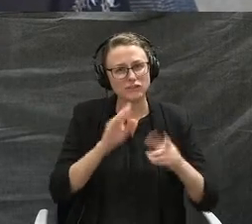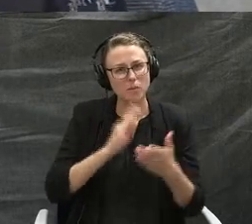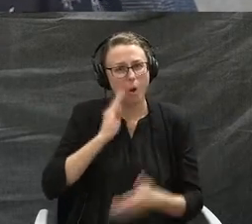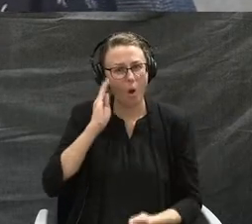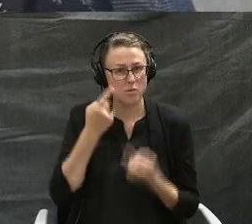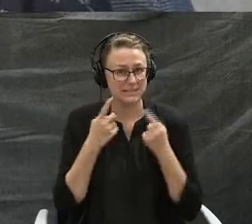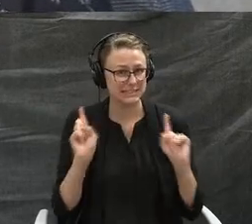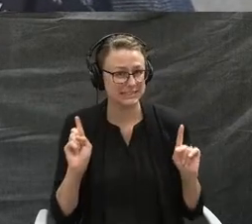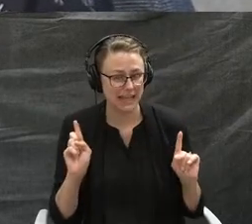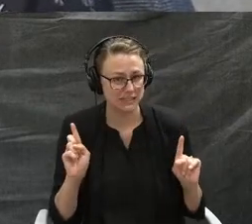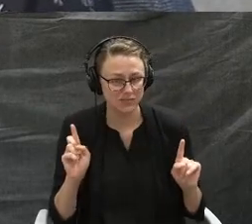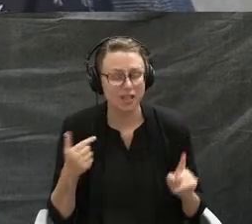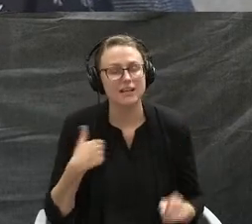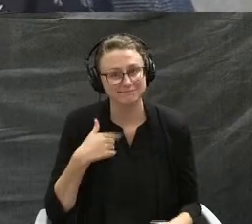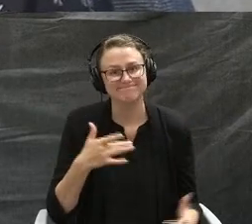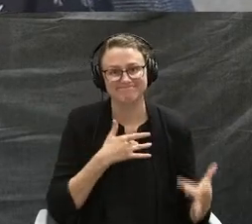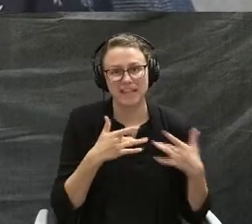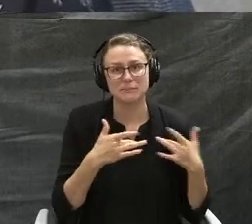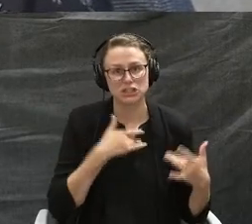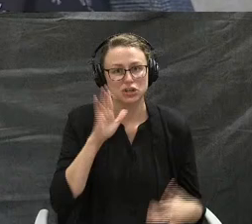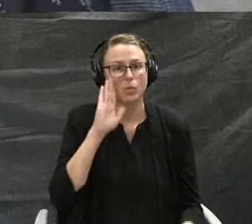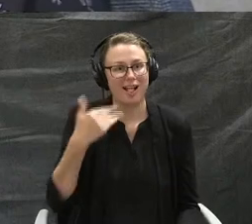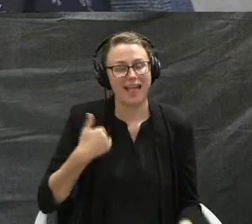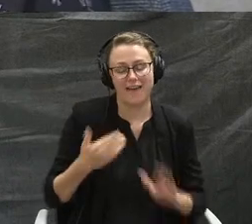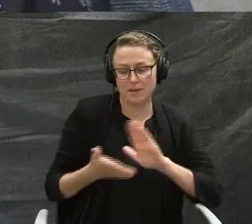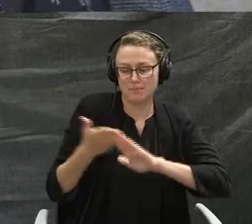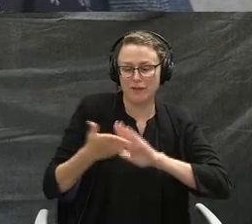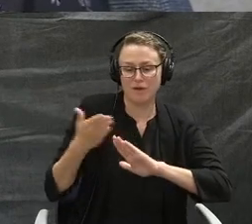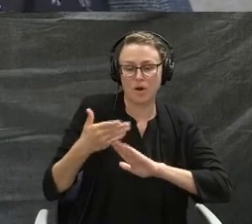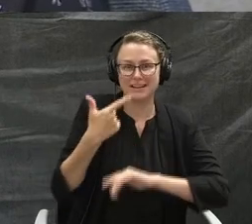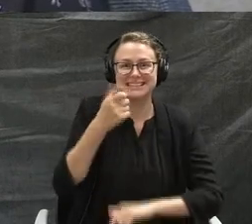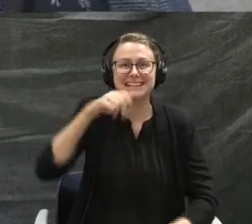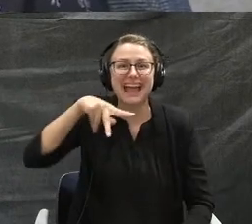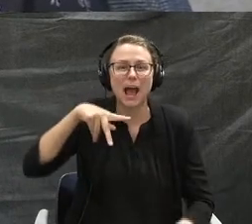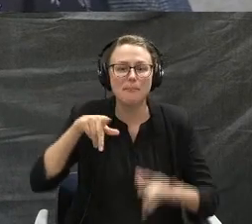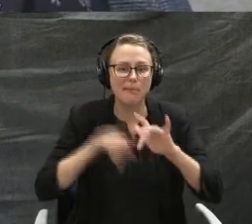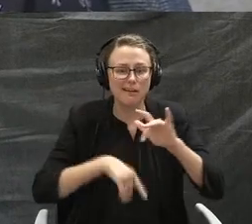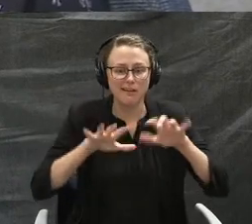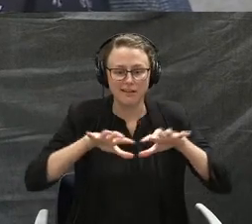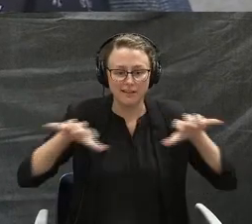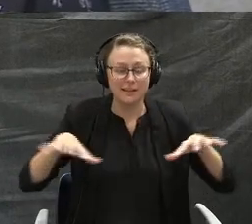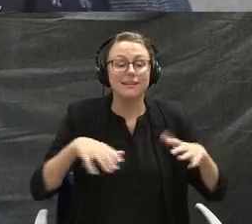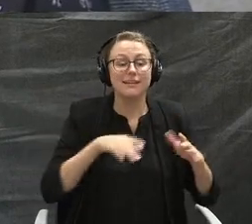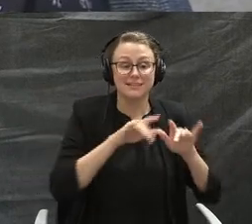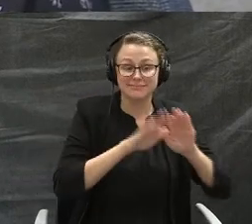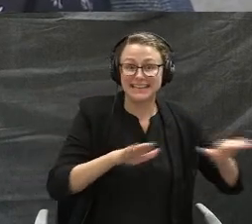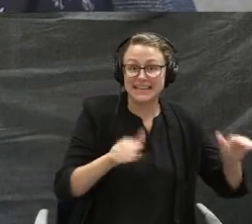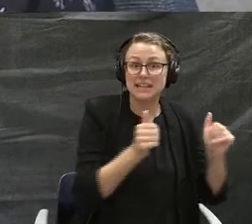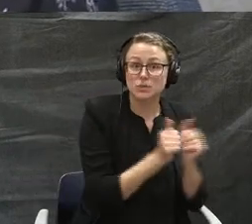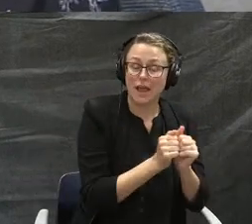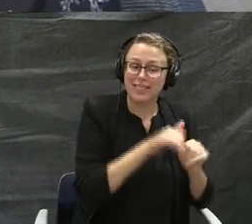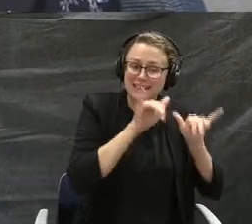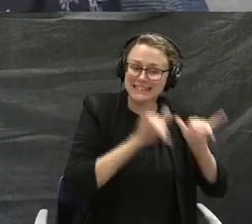I am concerned there will be a performance gap between kids with a stay at home parent and those that have parents working outside the home.